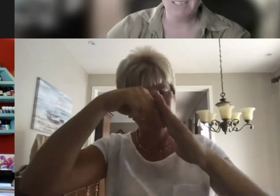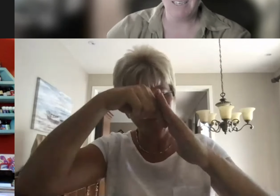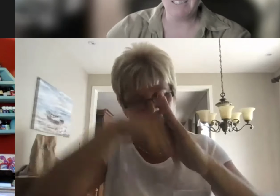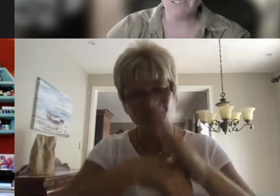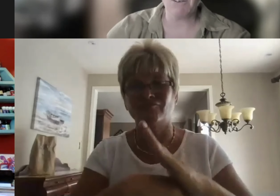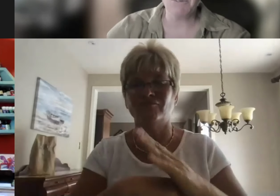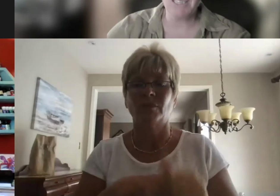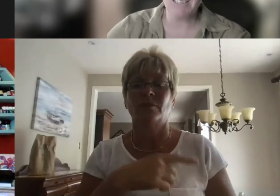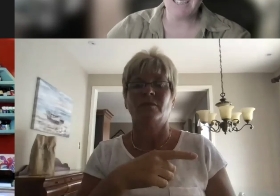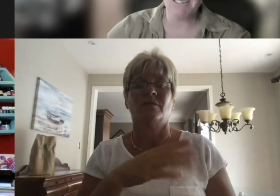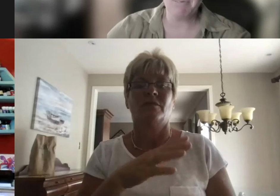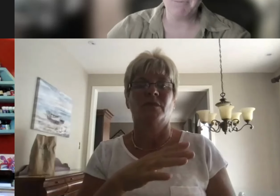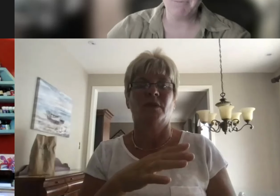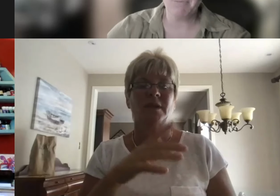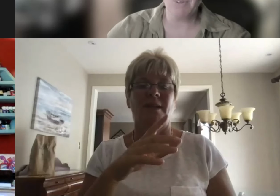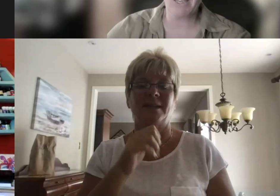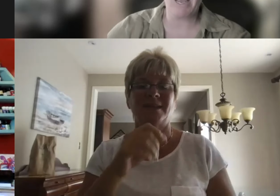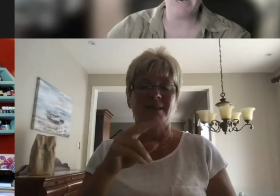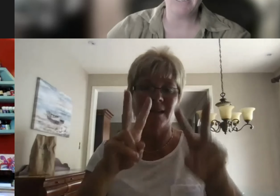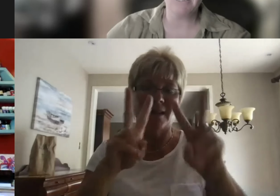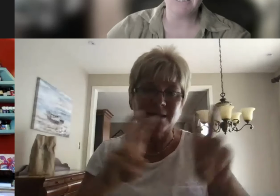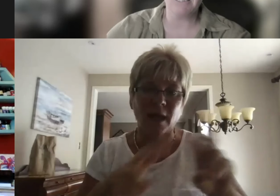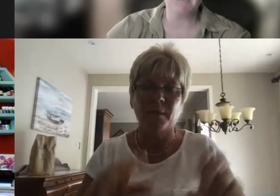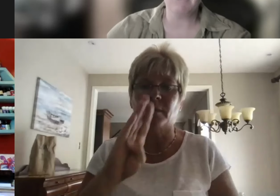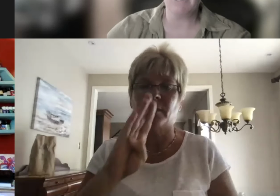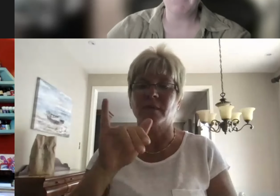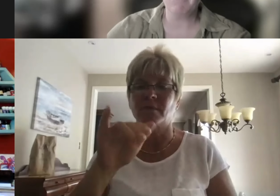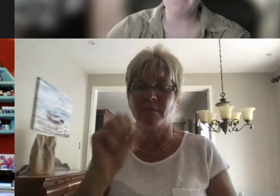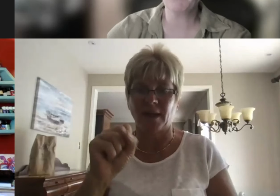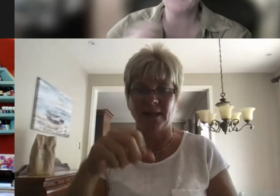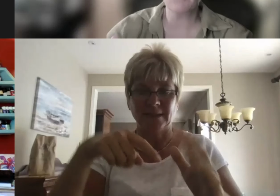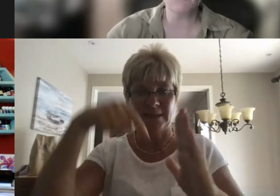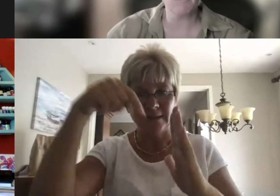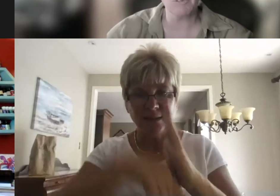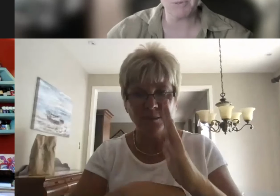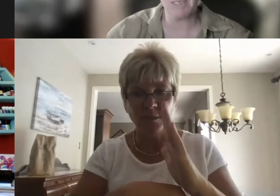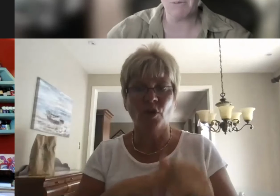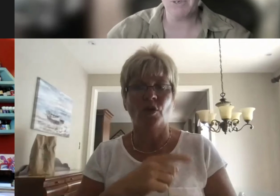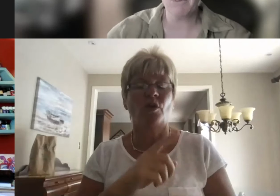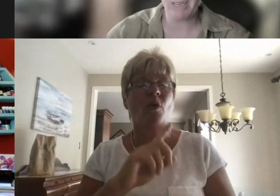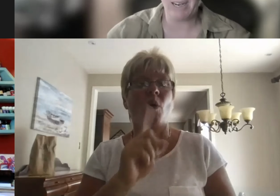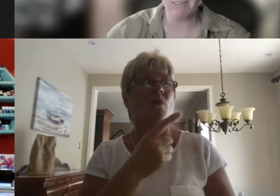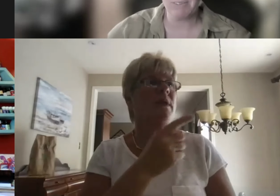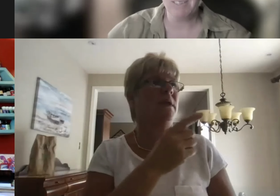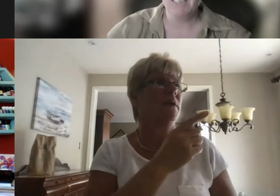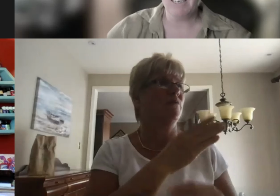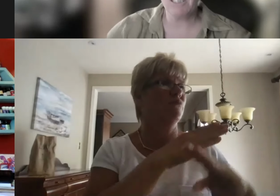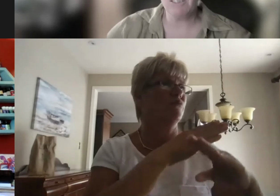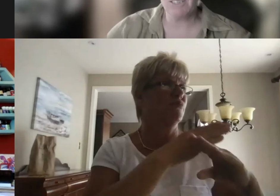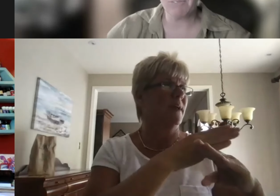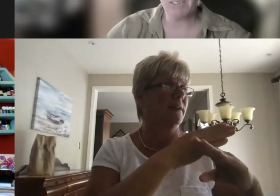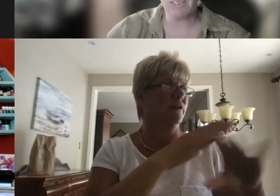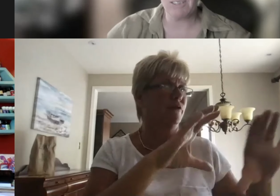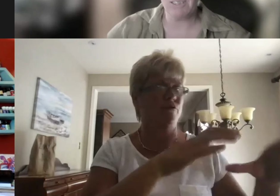it's only looking at protected groups where we have a clear definition